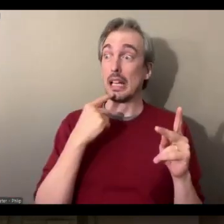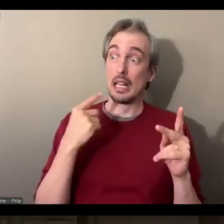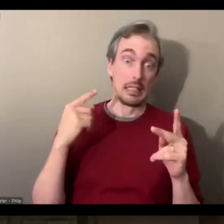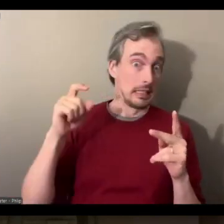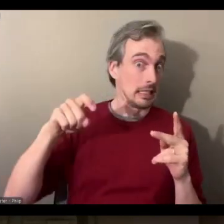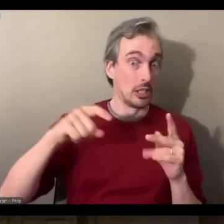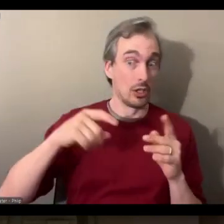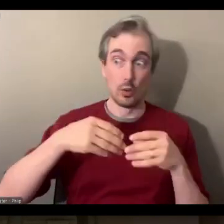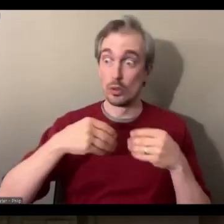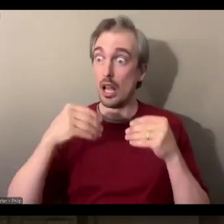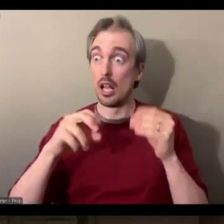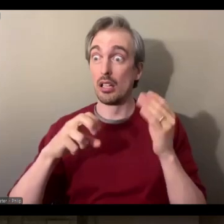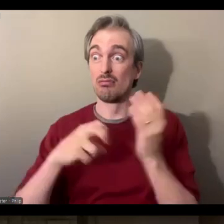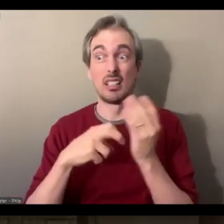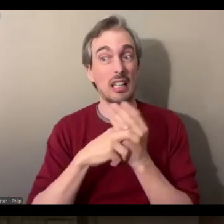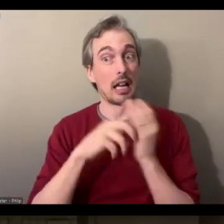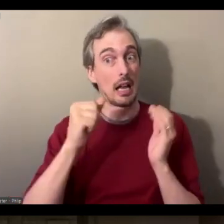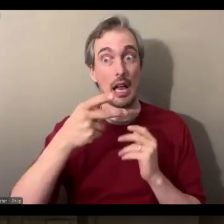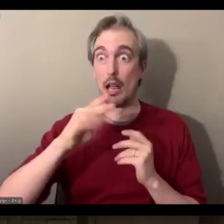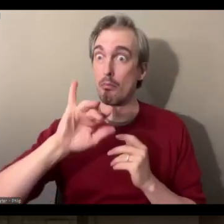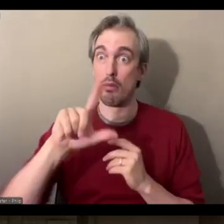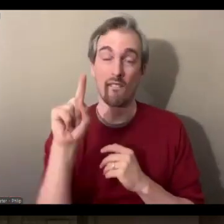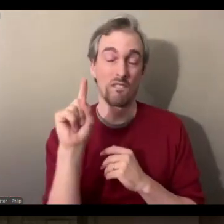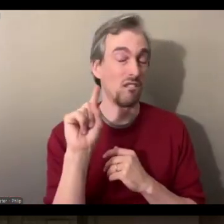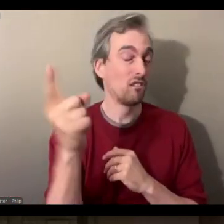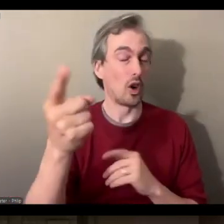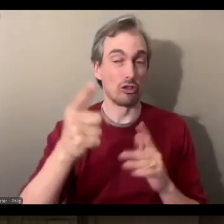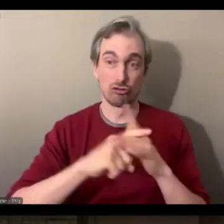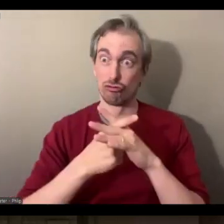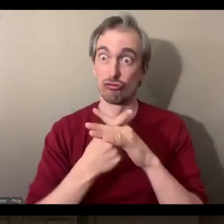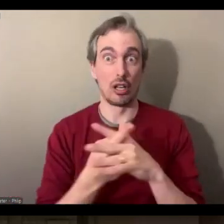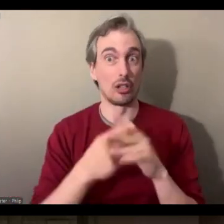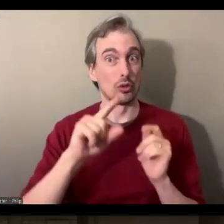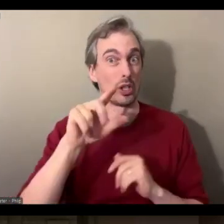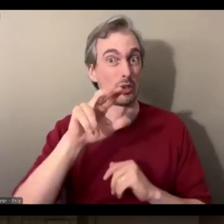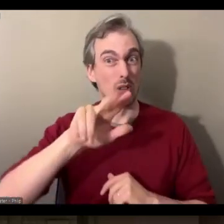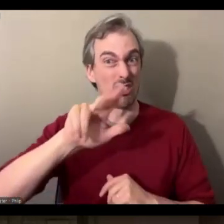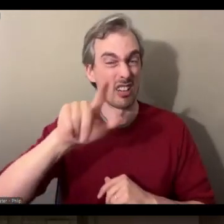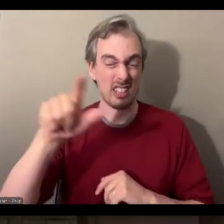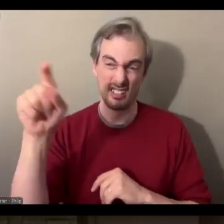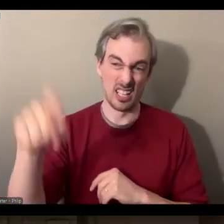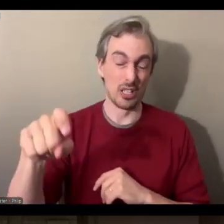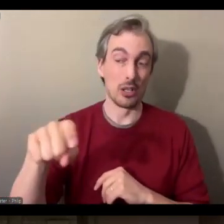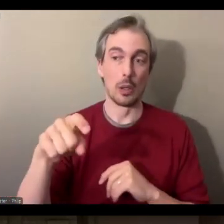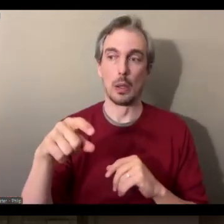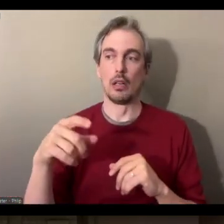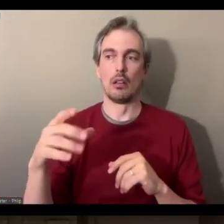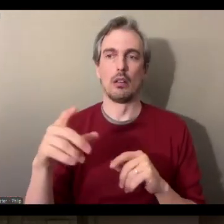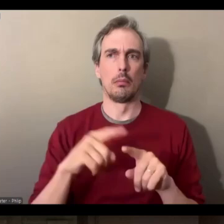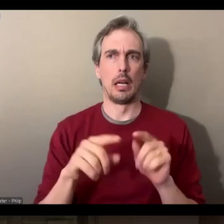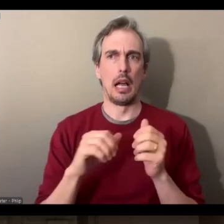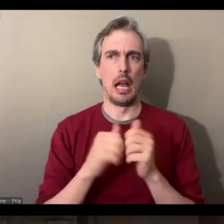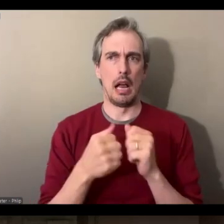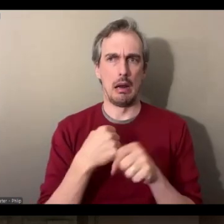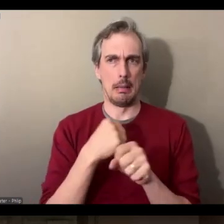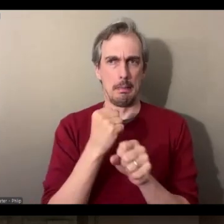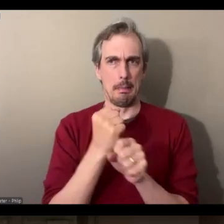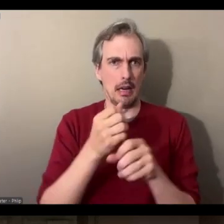How do we make the selling of those tickets accessible on our website? Because selling the tickets on the website is the only way you're gonna sell the tickets before the building even